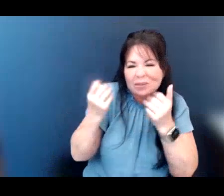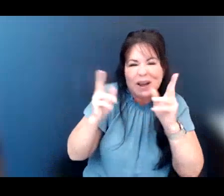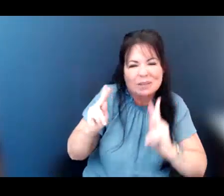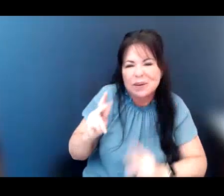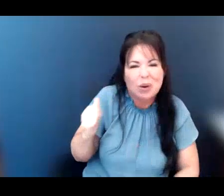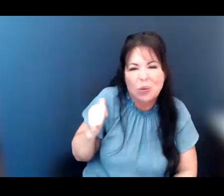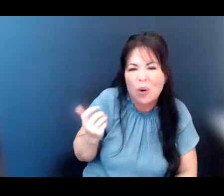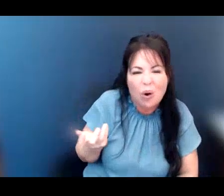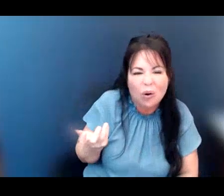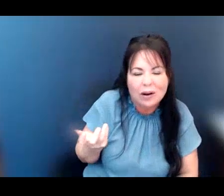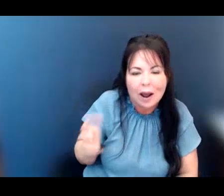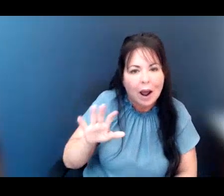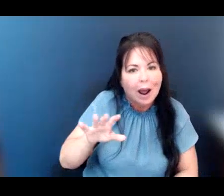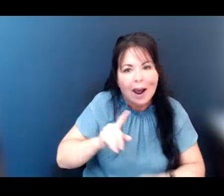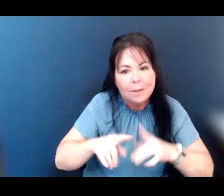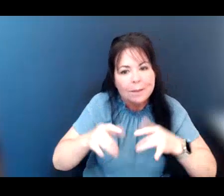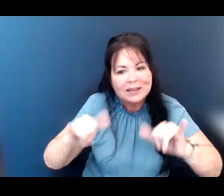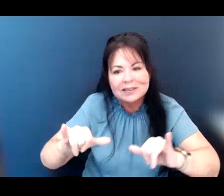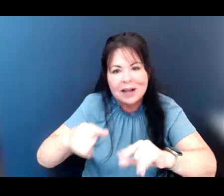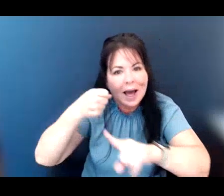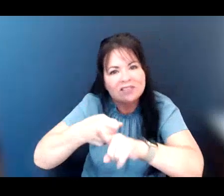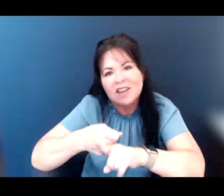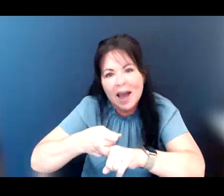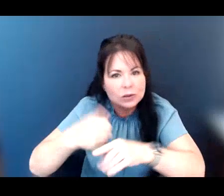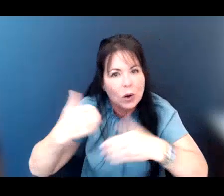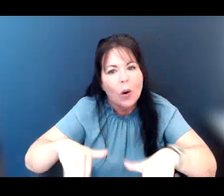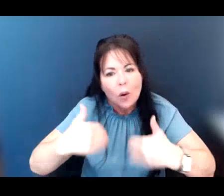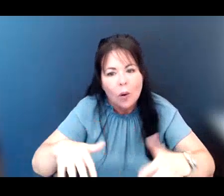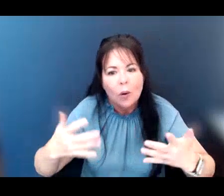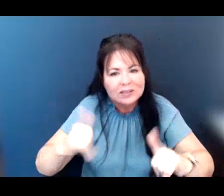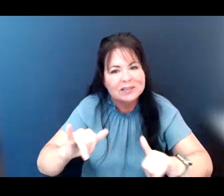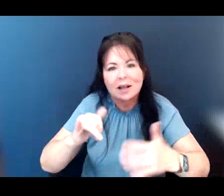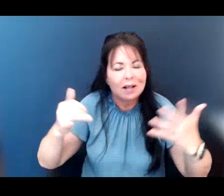it has a huge impact on them. And I think it's really careful--